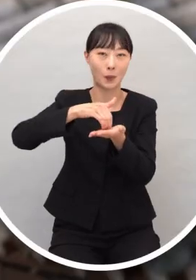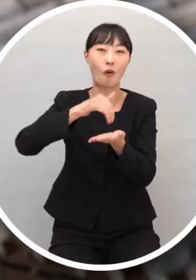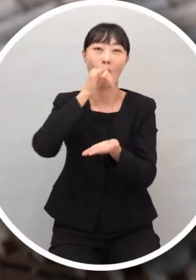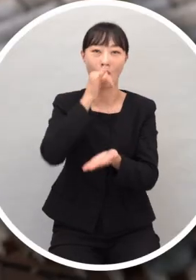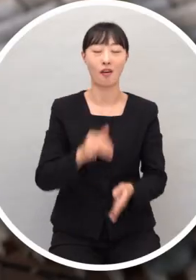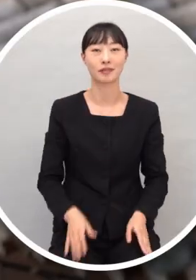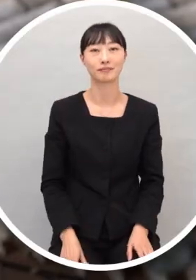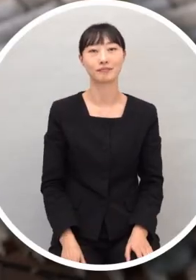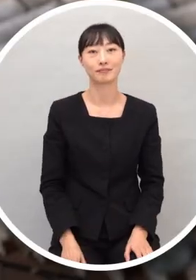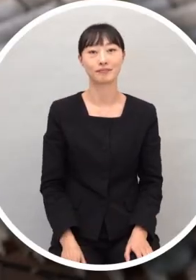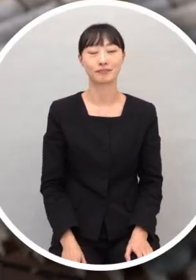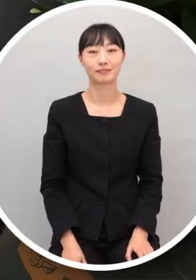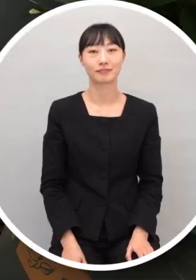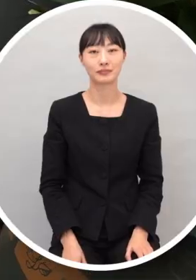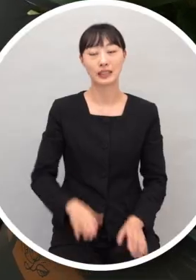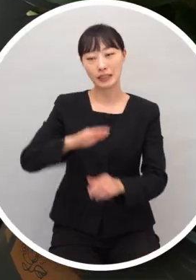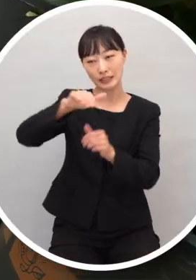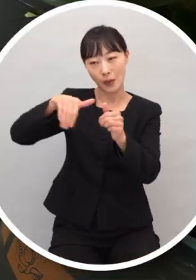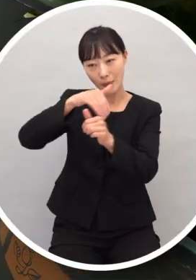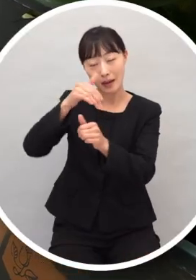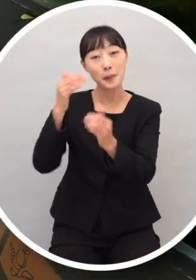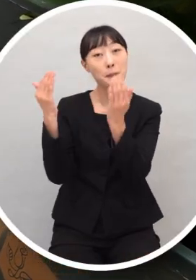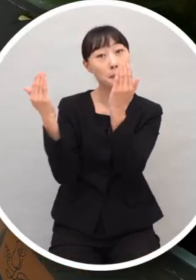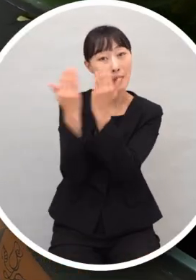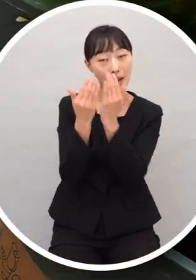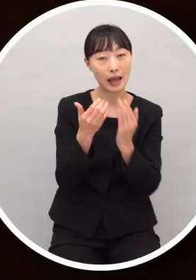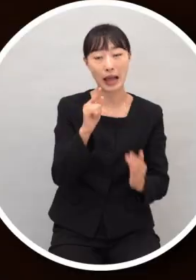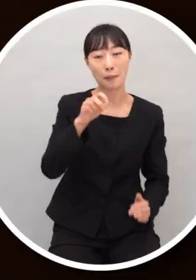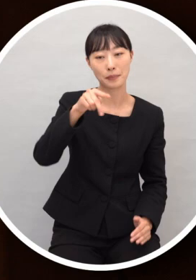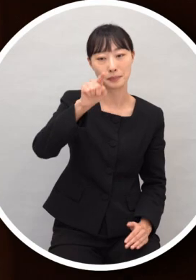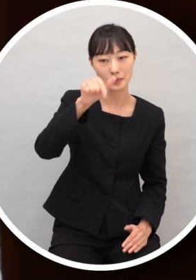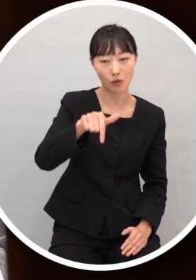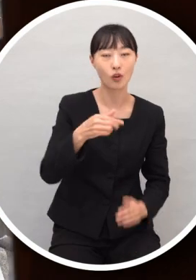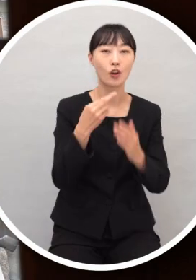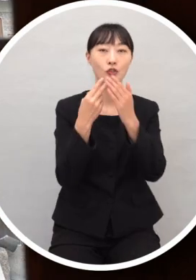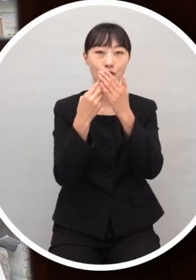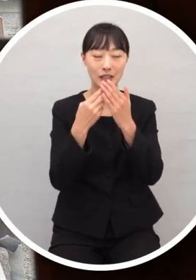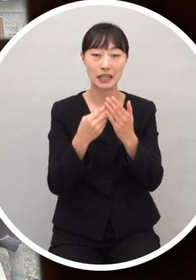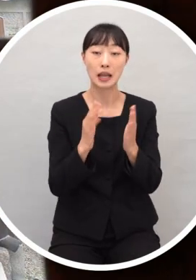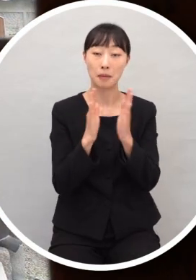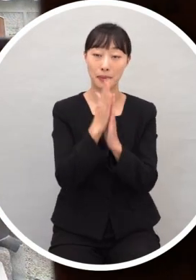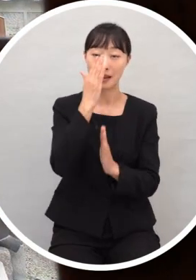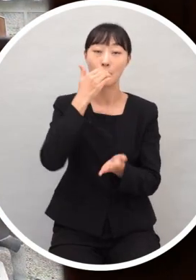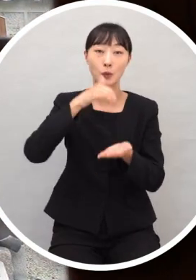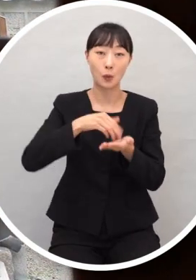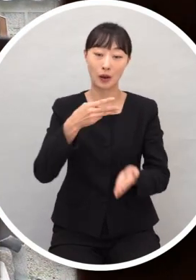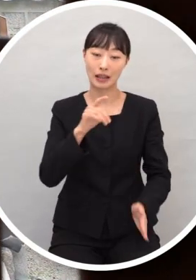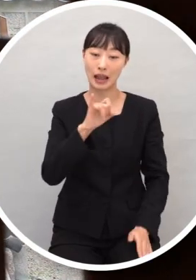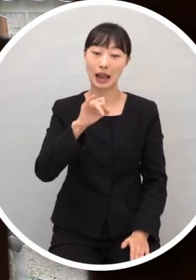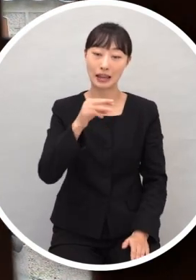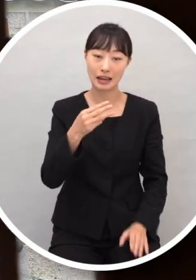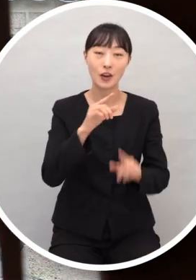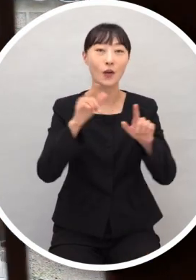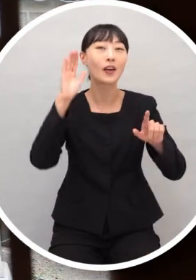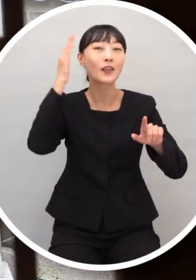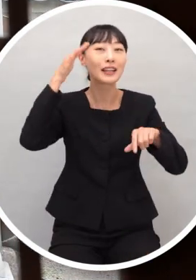Modern building materials, such as tin plates, glass, and tile, were routinely used to keep up with the times.